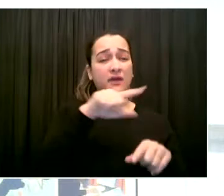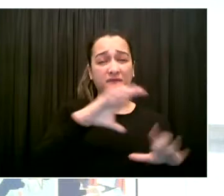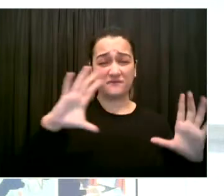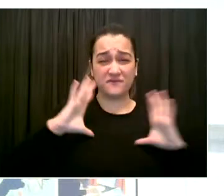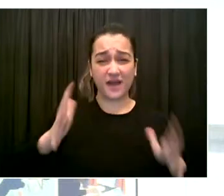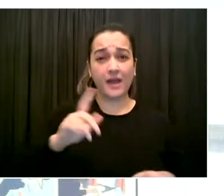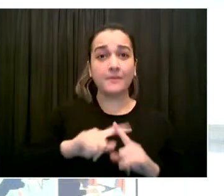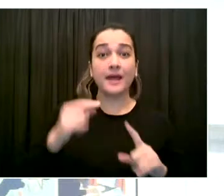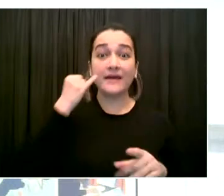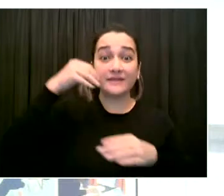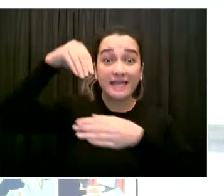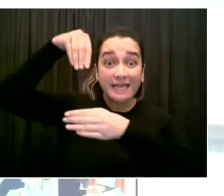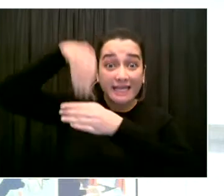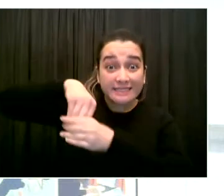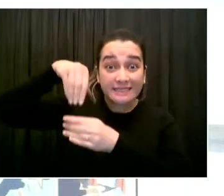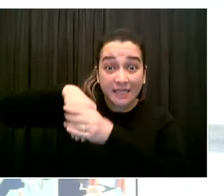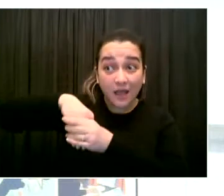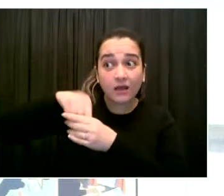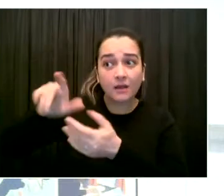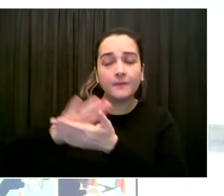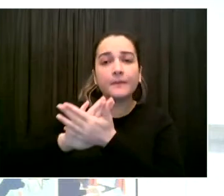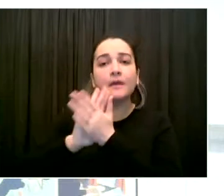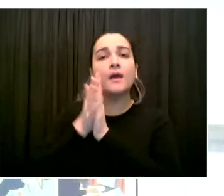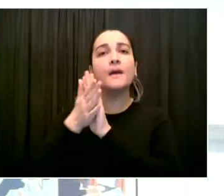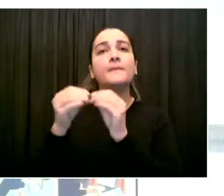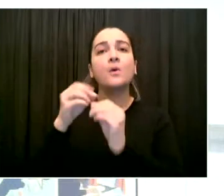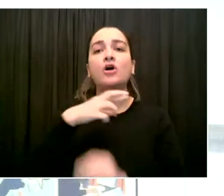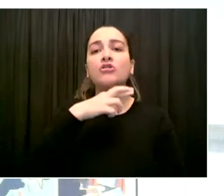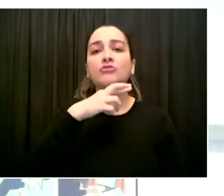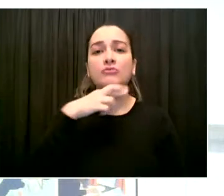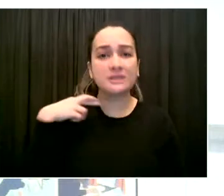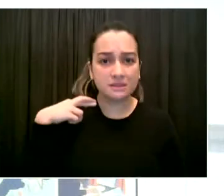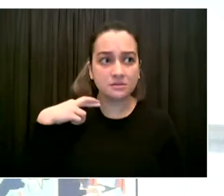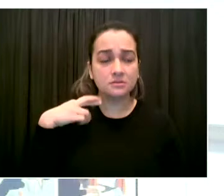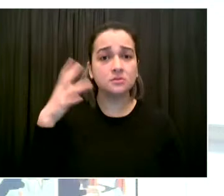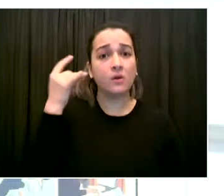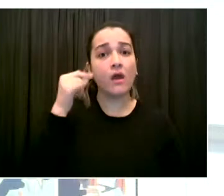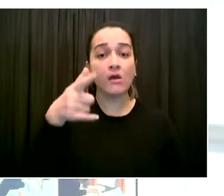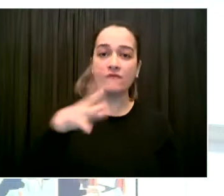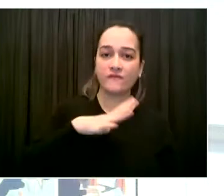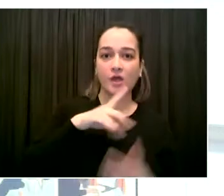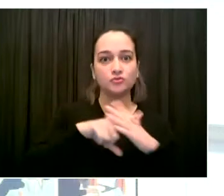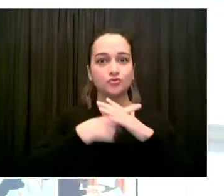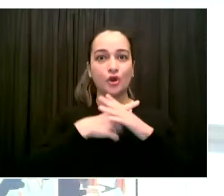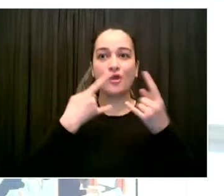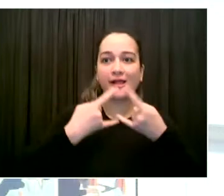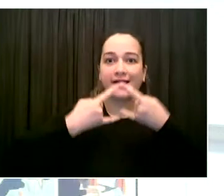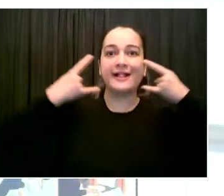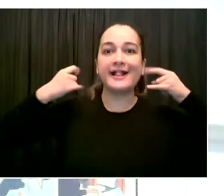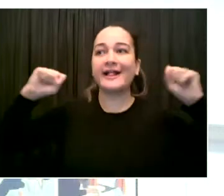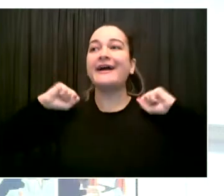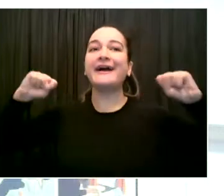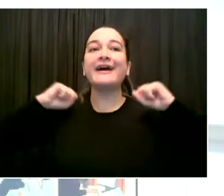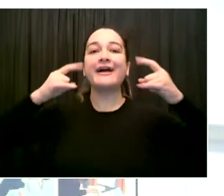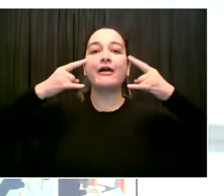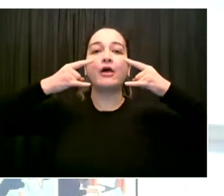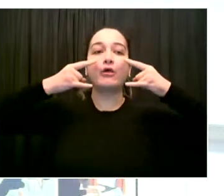WHERE PEOPLE ARE INDOORS, PERHAPS UNABLE TO WEAR A MASK CONSISTENTLY